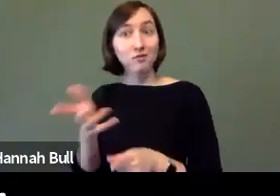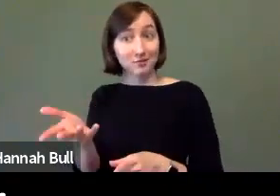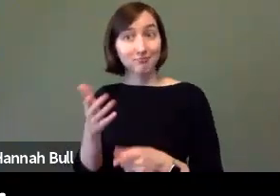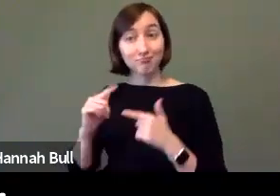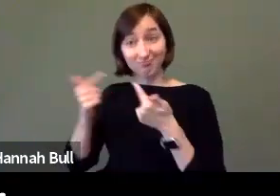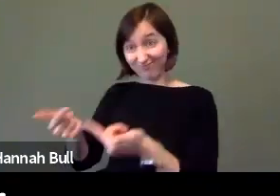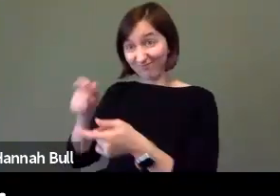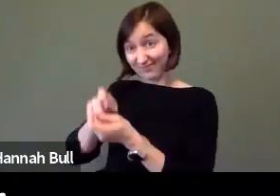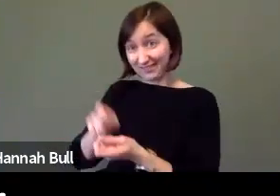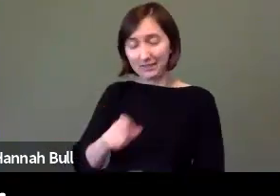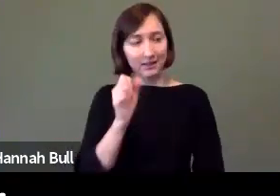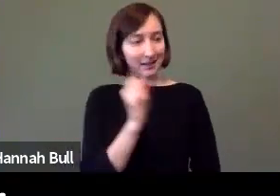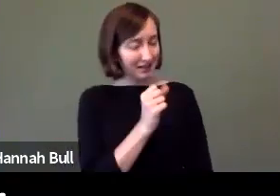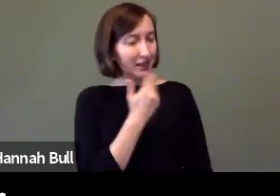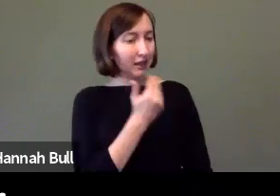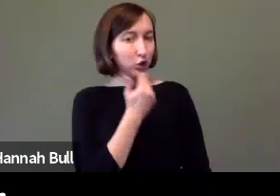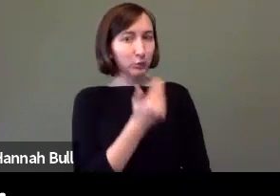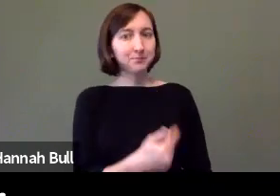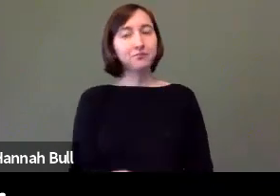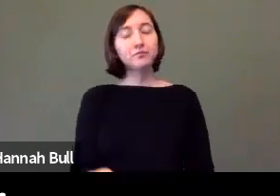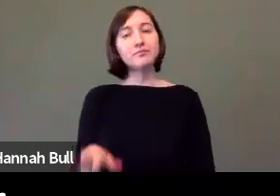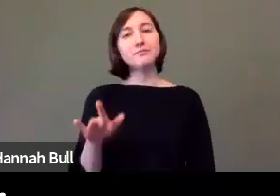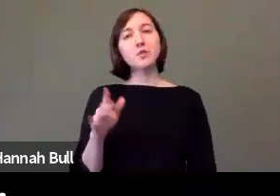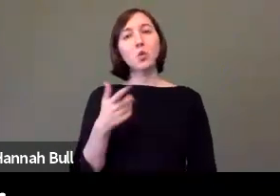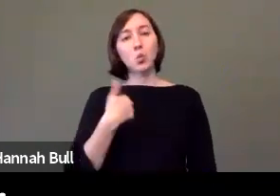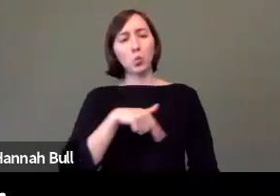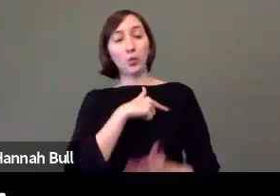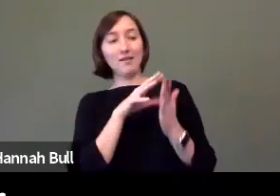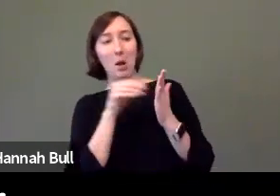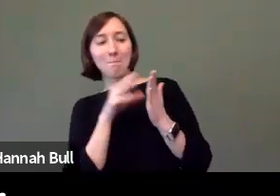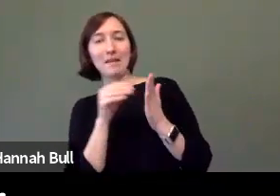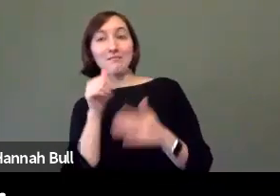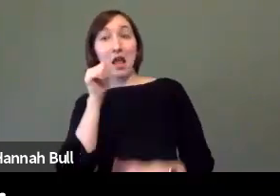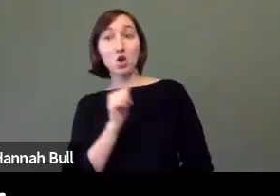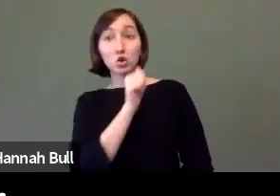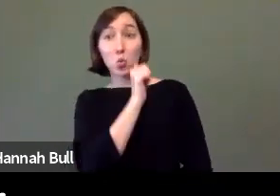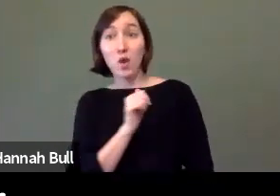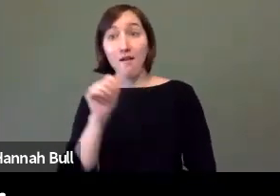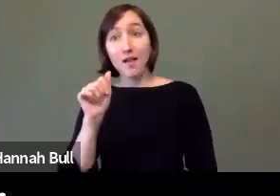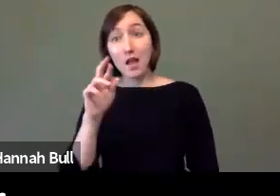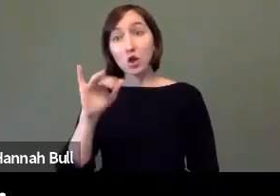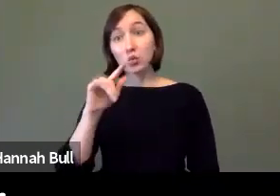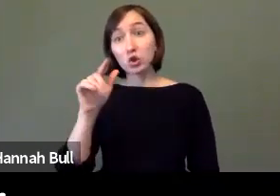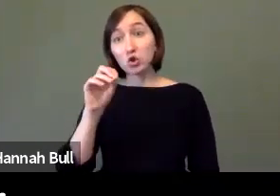Susanna Miller-Raines: We took a card from the play book of Arizona. They started off this idea.